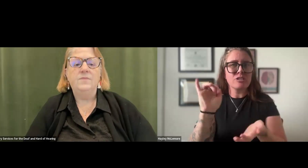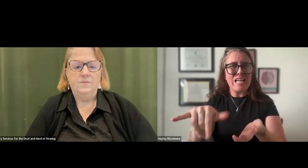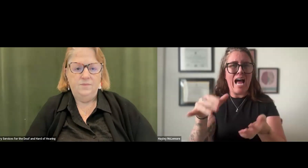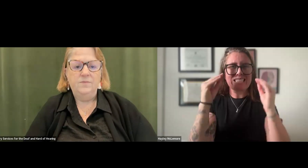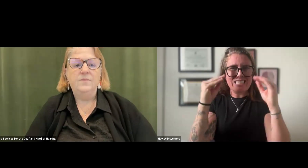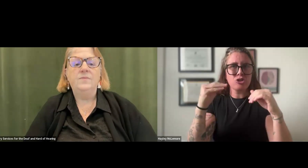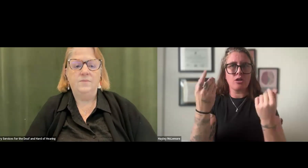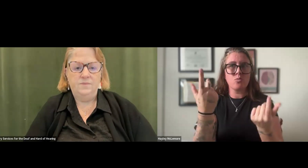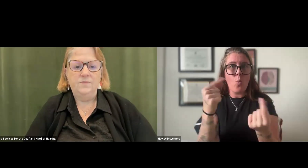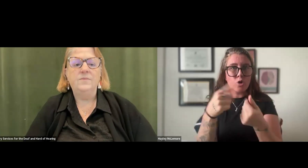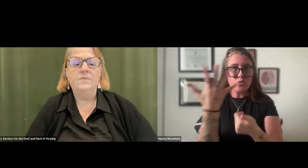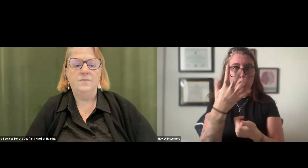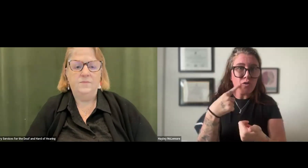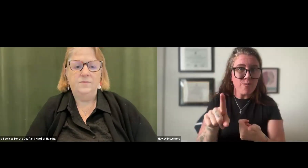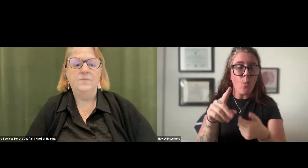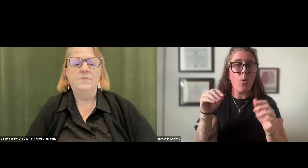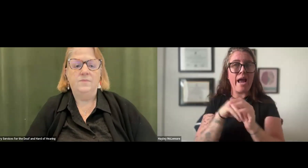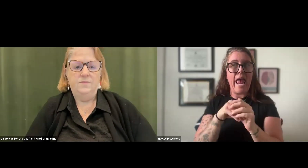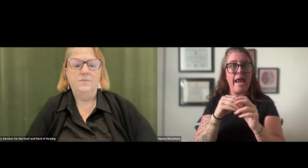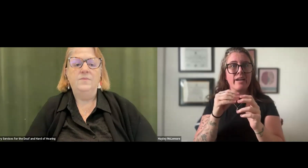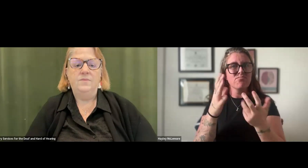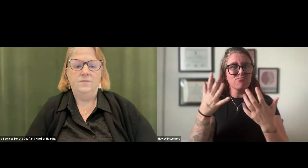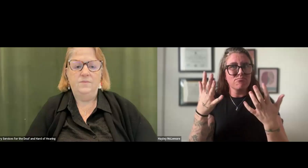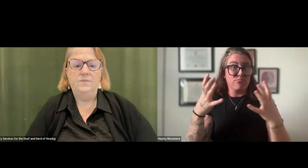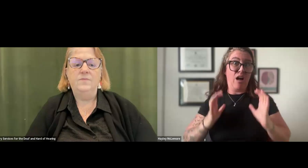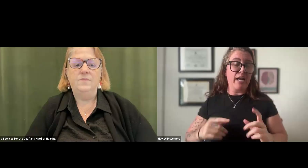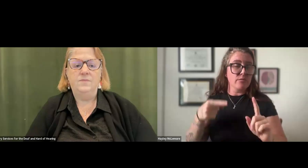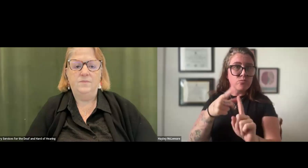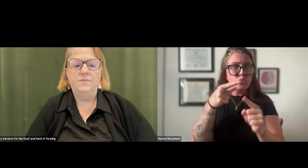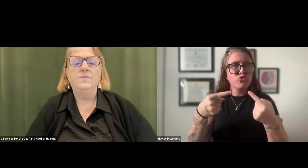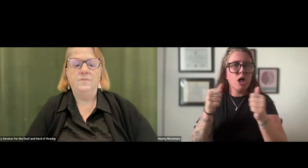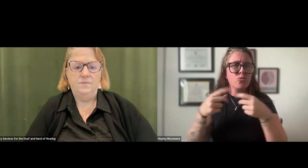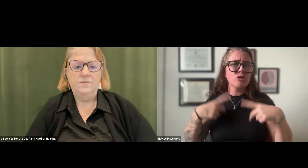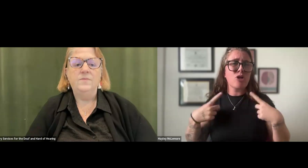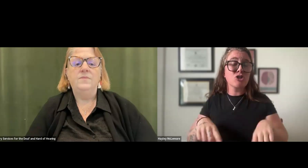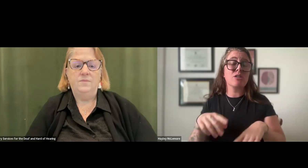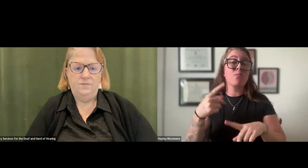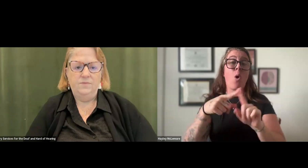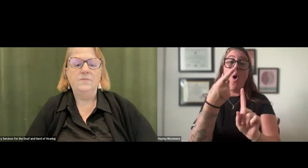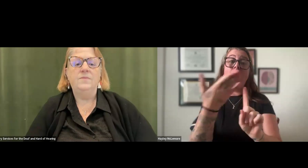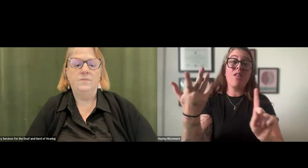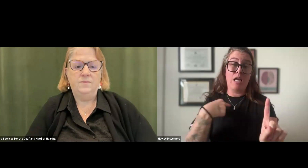and have worked with many mental health providers, and really have worked with many clients, as well,